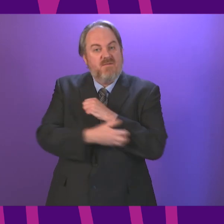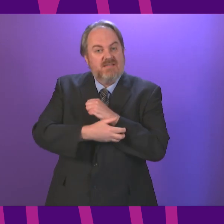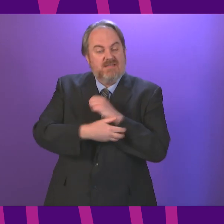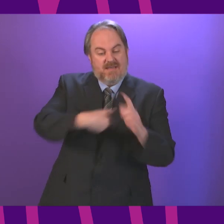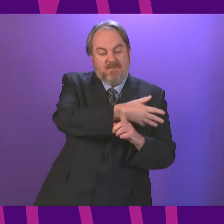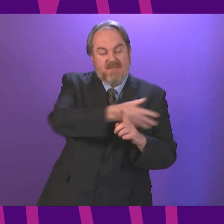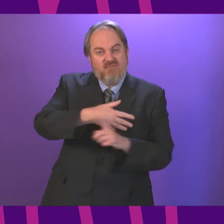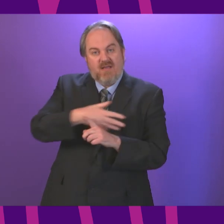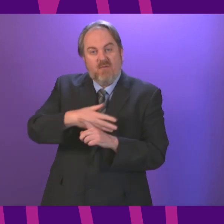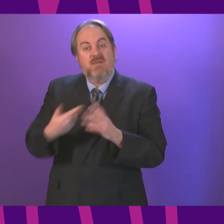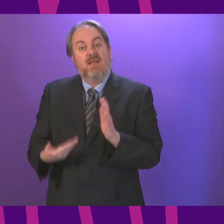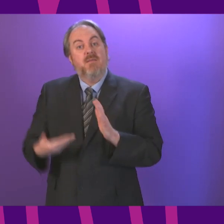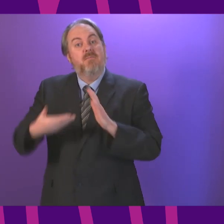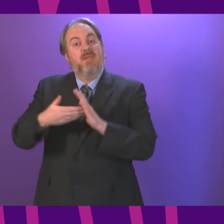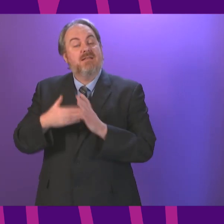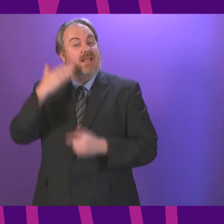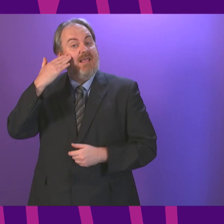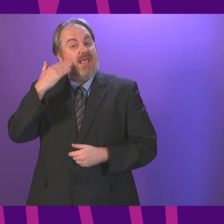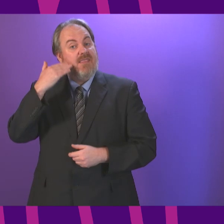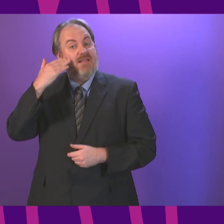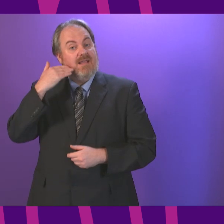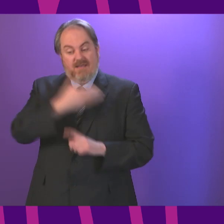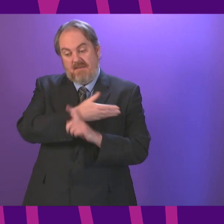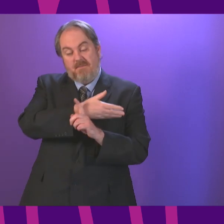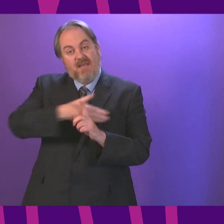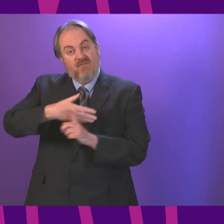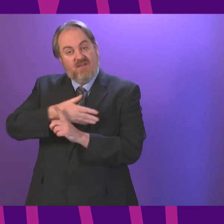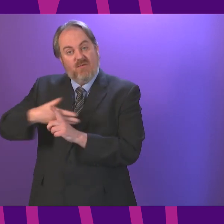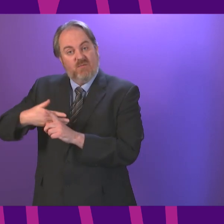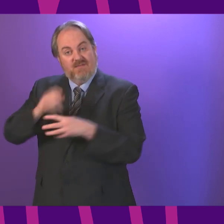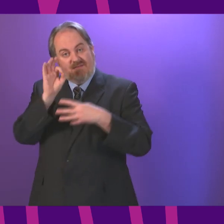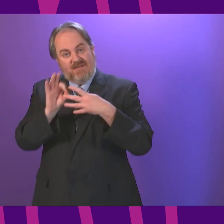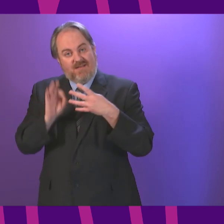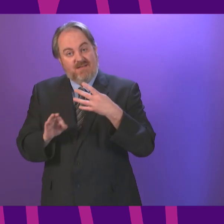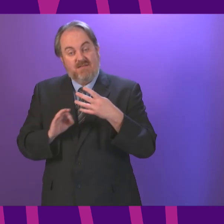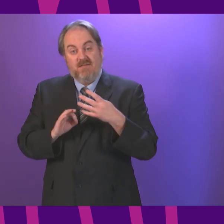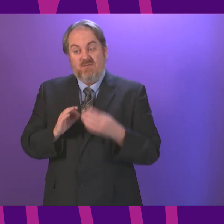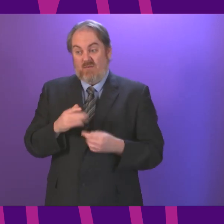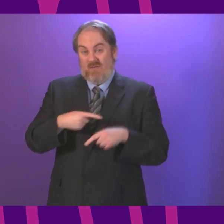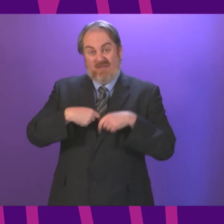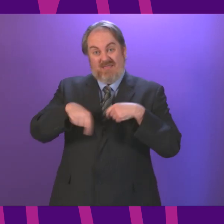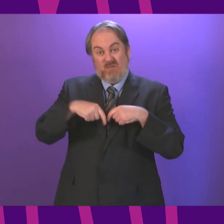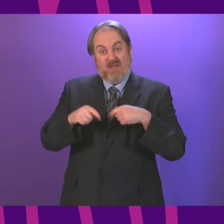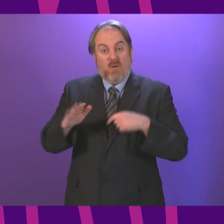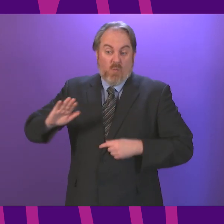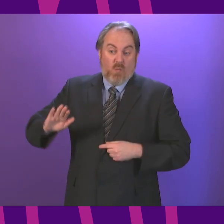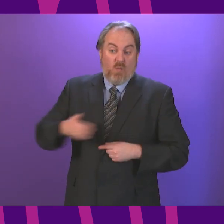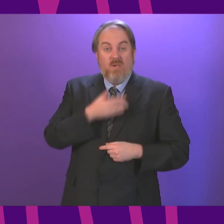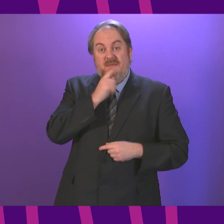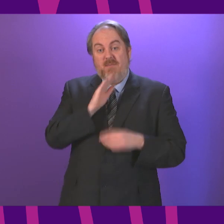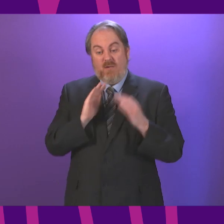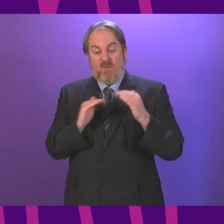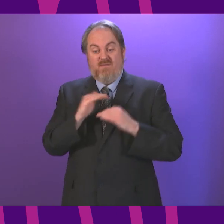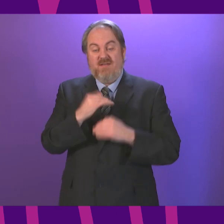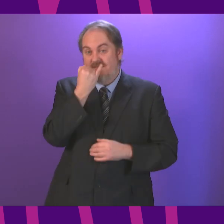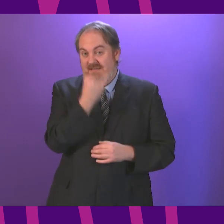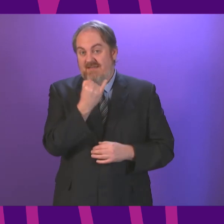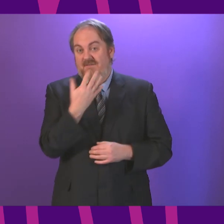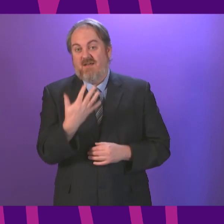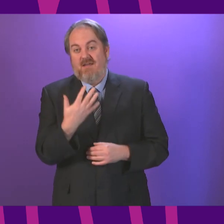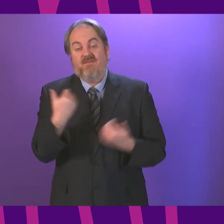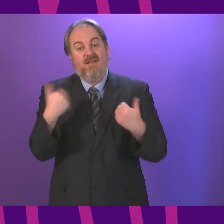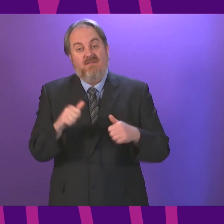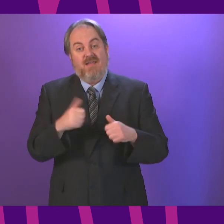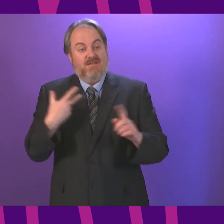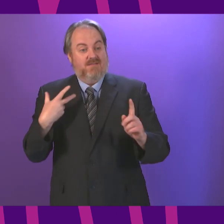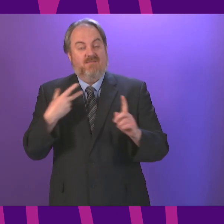Returning to today’s figures, a first dose of the vaccine has now been given to virtually everyone